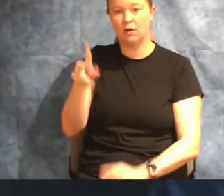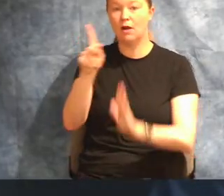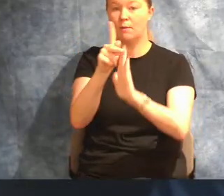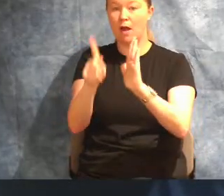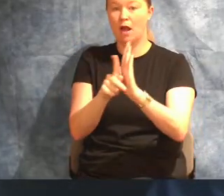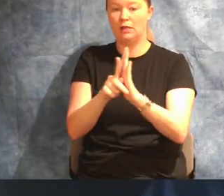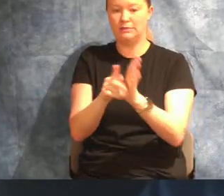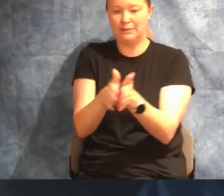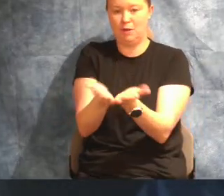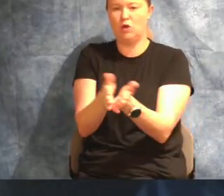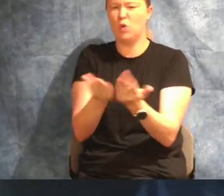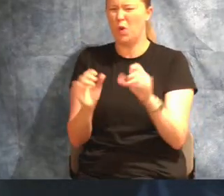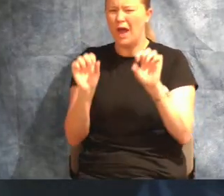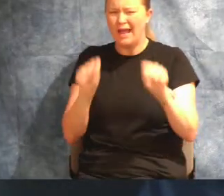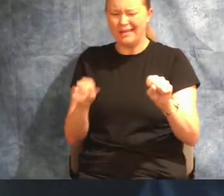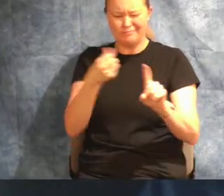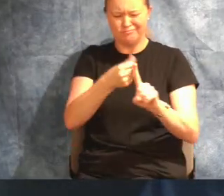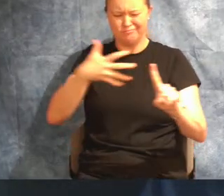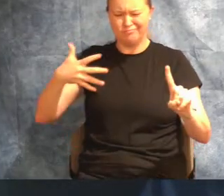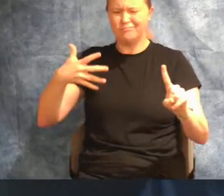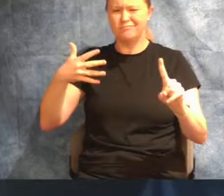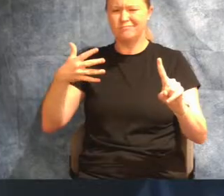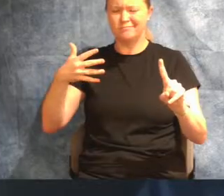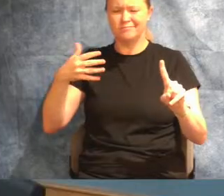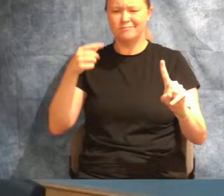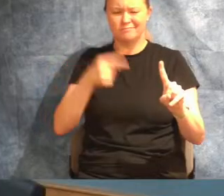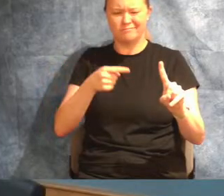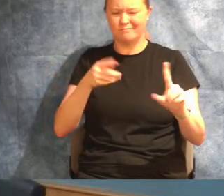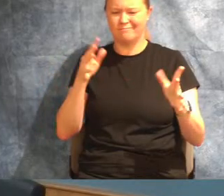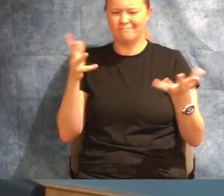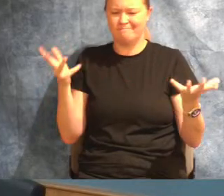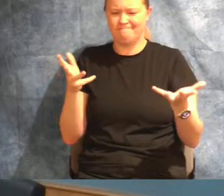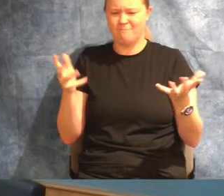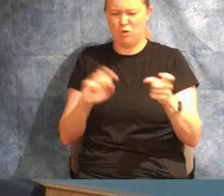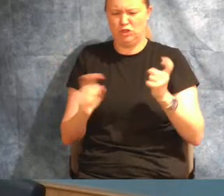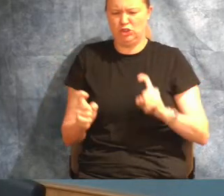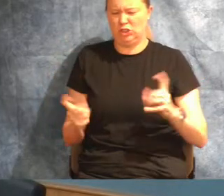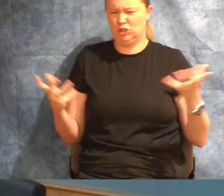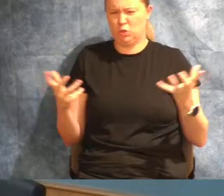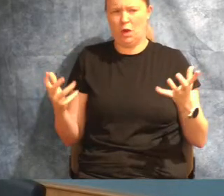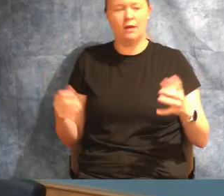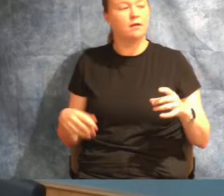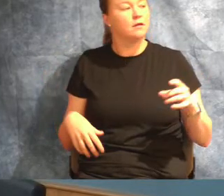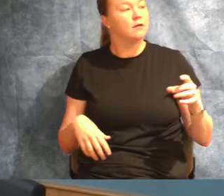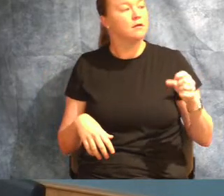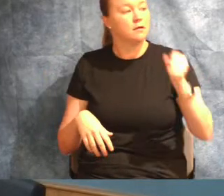manual. Could you elaborate a little bit on what this what these changes are? So, I'll elaborate